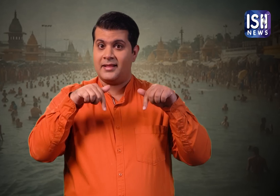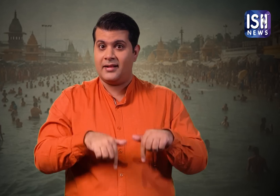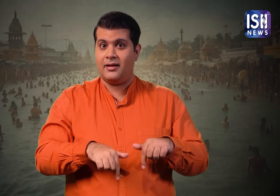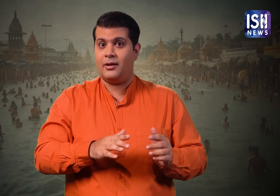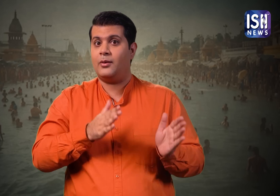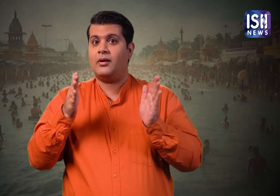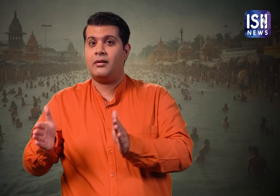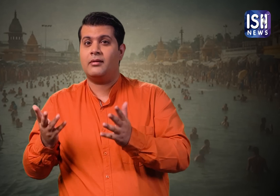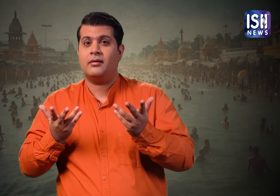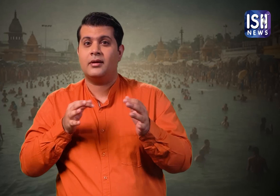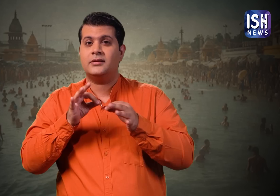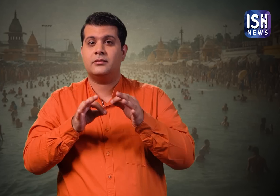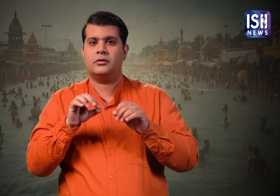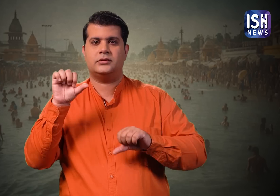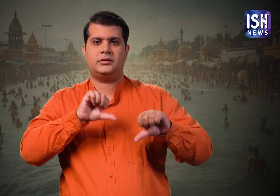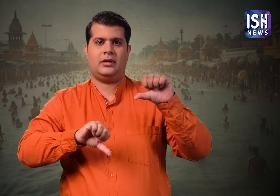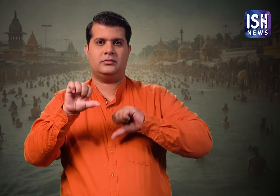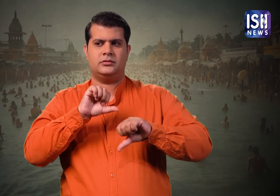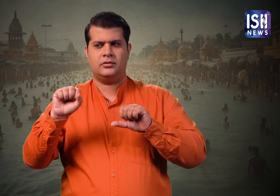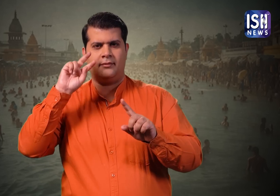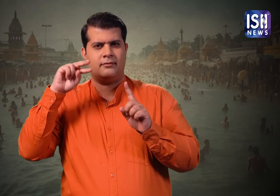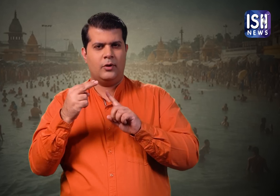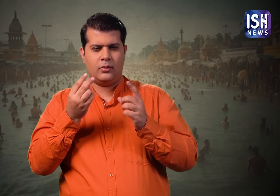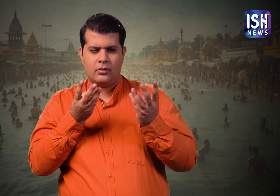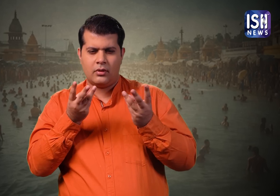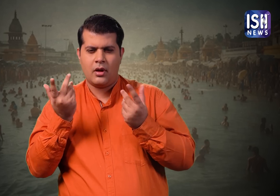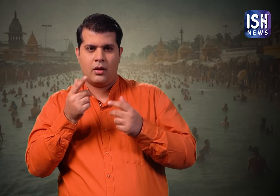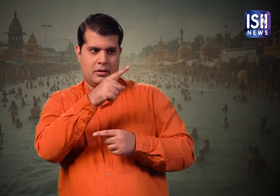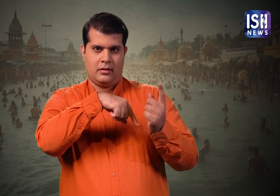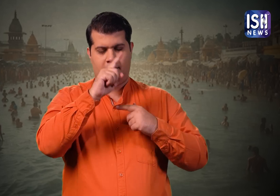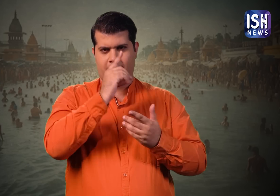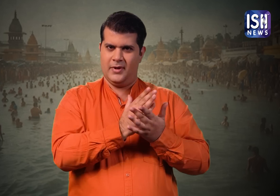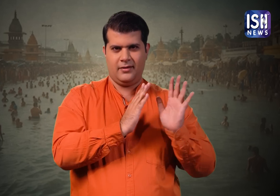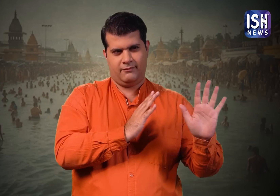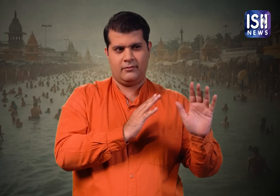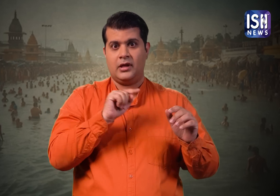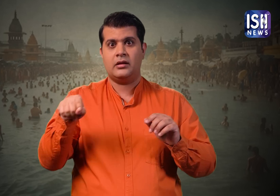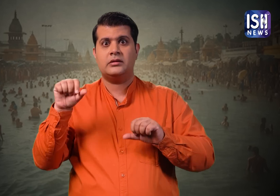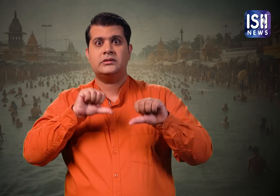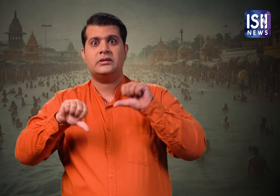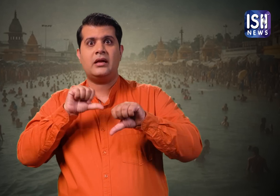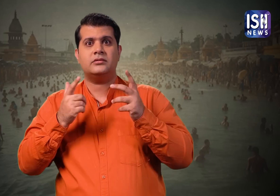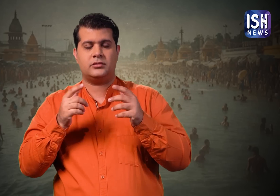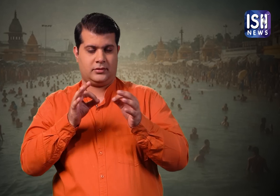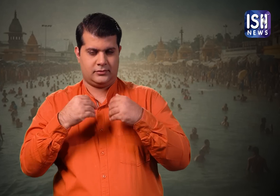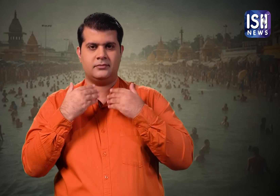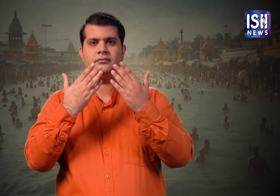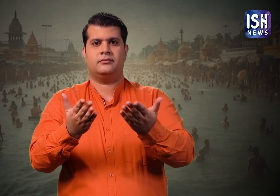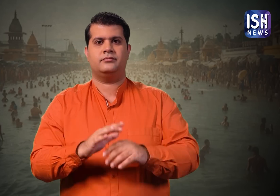Now, setting aside the spiritual beliefs, let's focus on the scientific aspect. I'll explain.